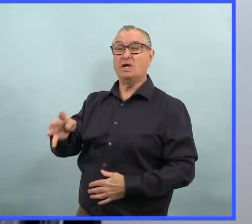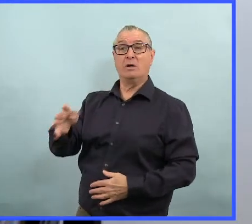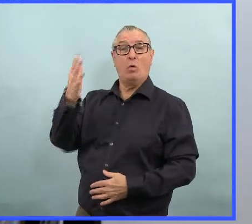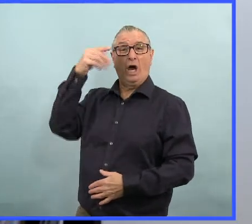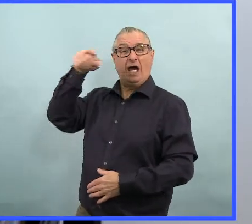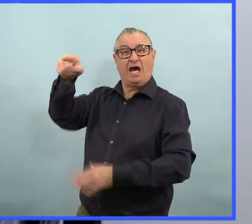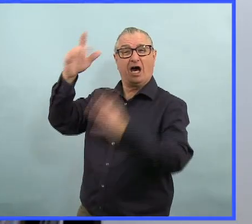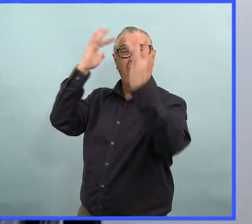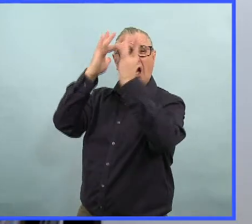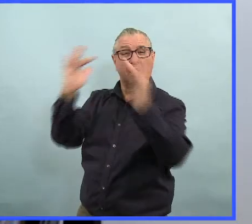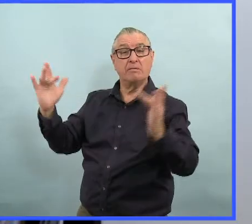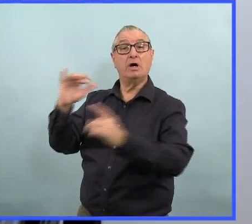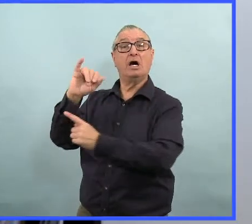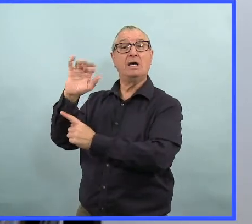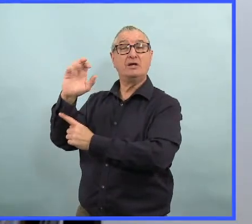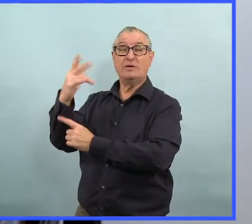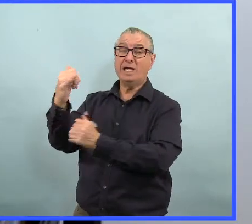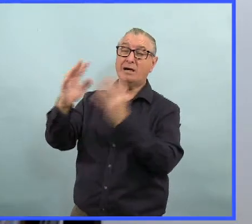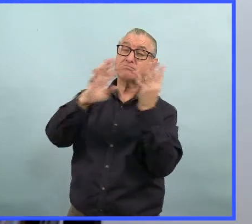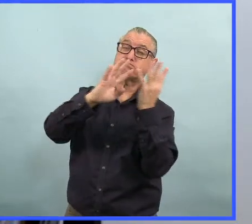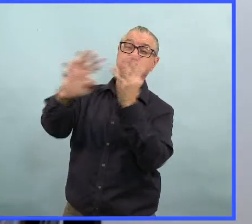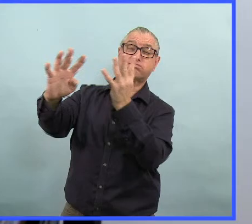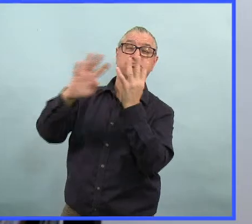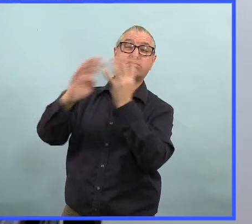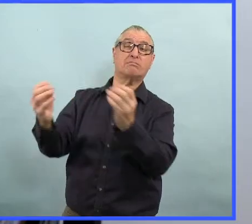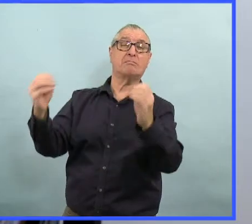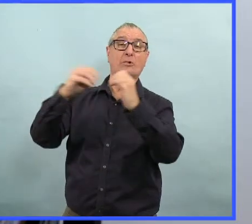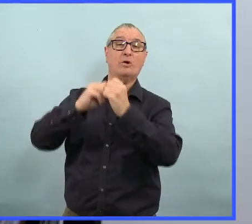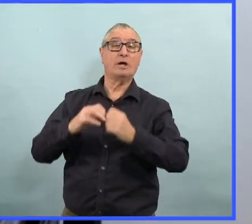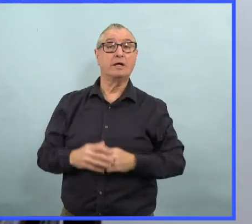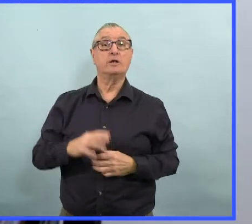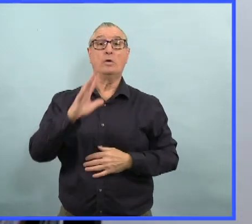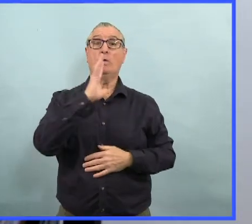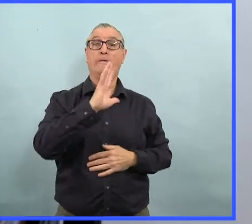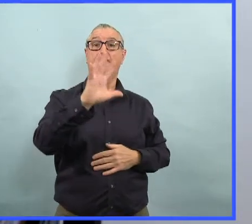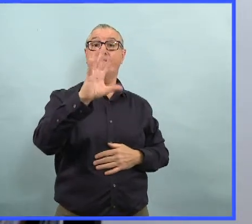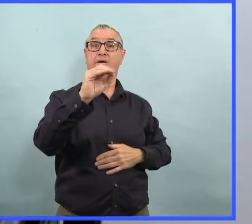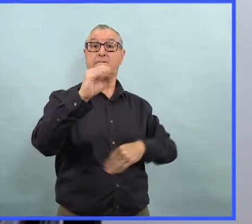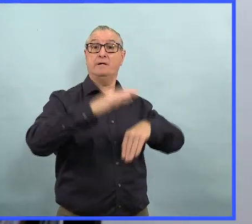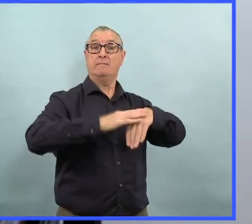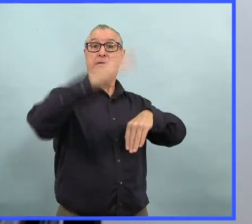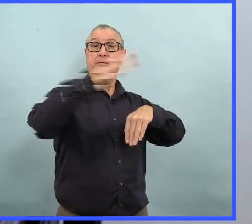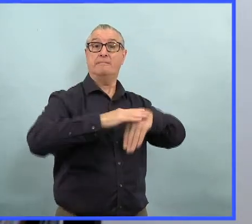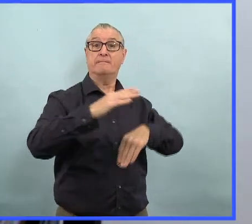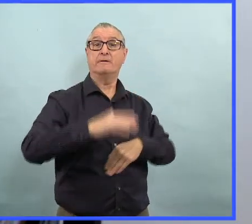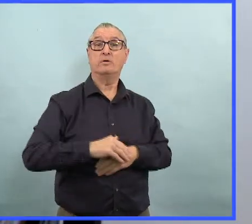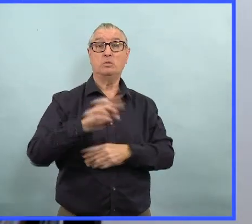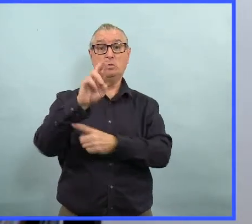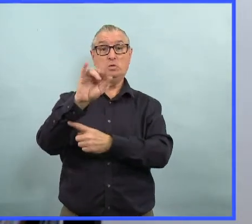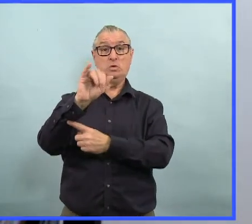risk of severe cobit goes up substantially and it takes an even sharper increase after age 60.